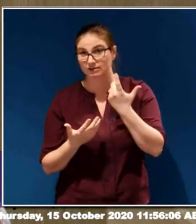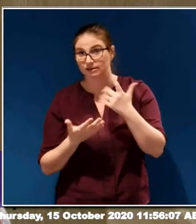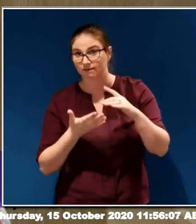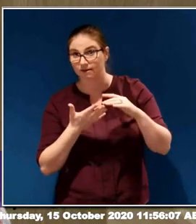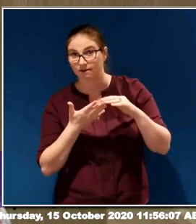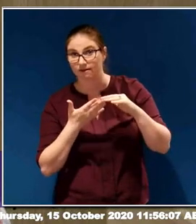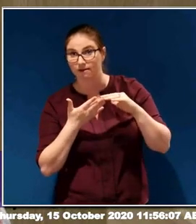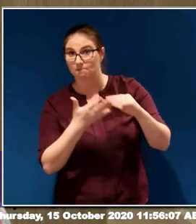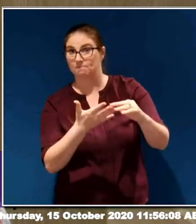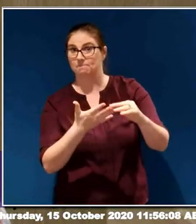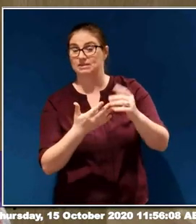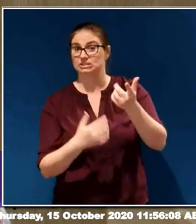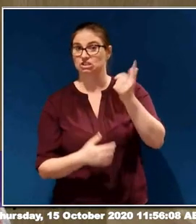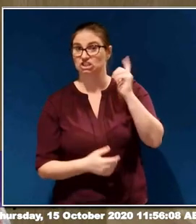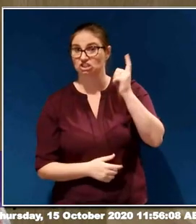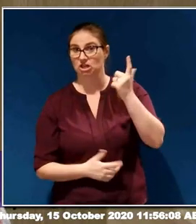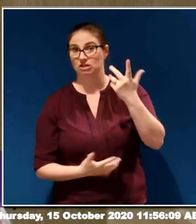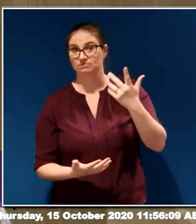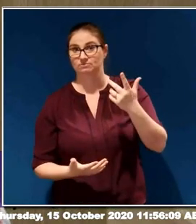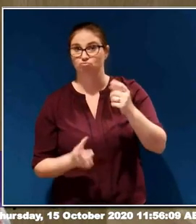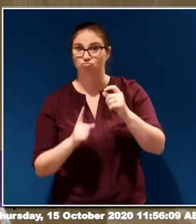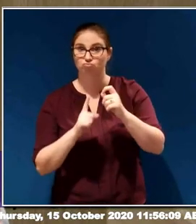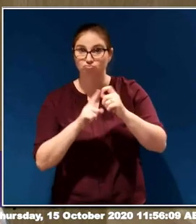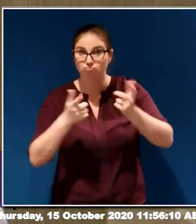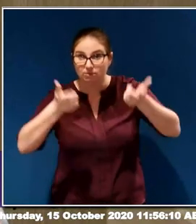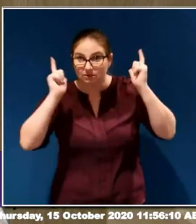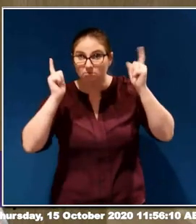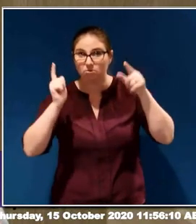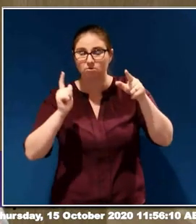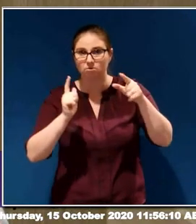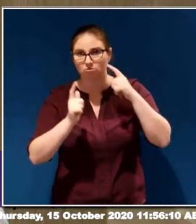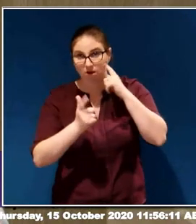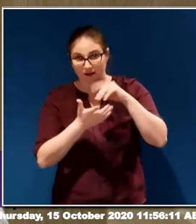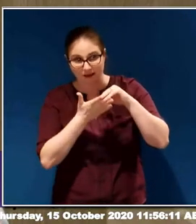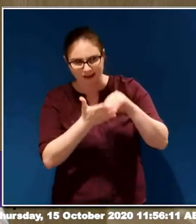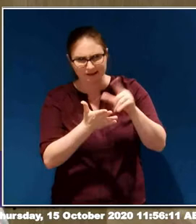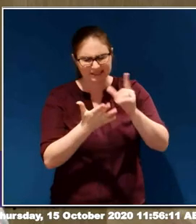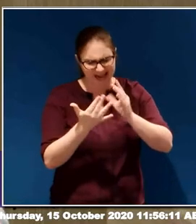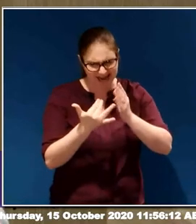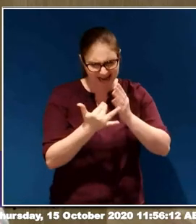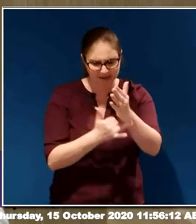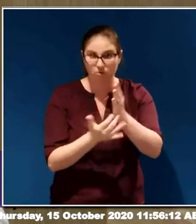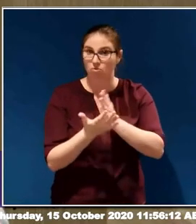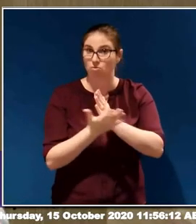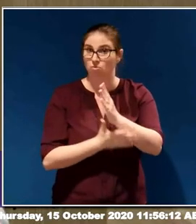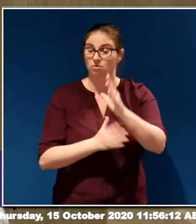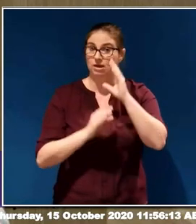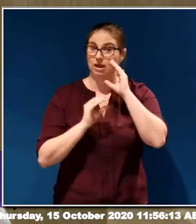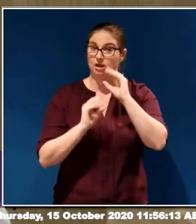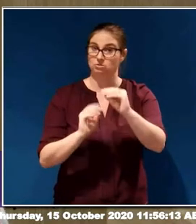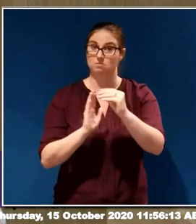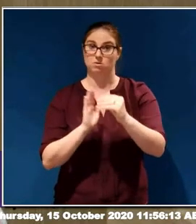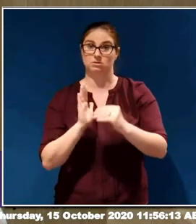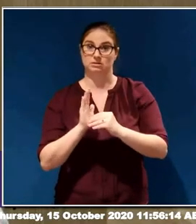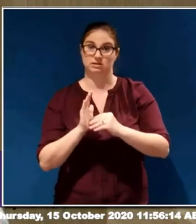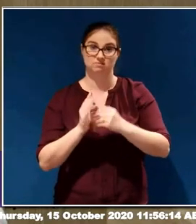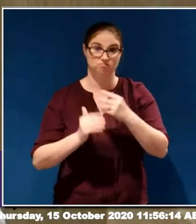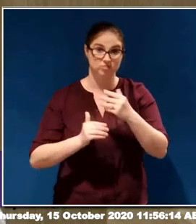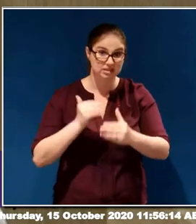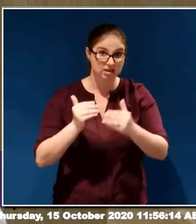and principals, to navigate their way through the education policies and procedures and legislation? That's a very good way of putting it, yes.